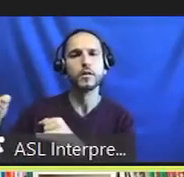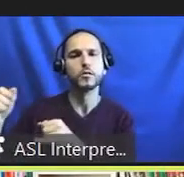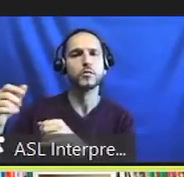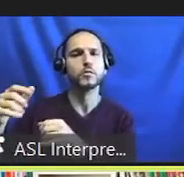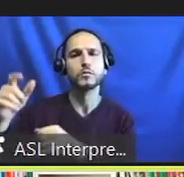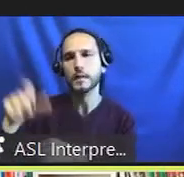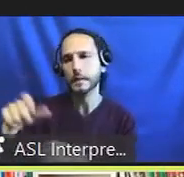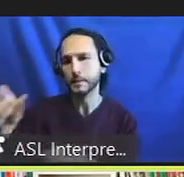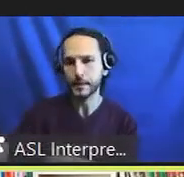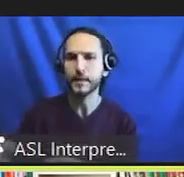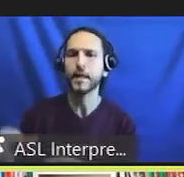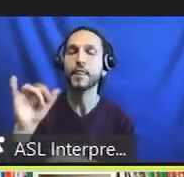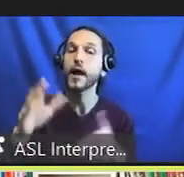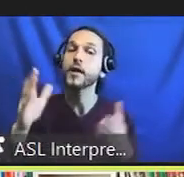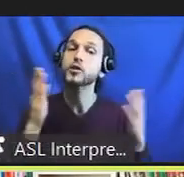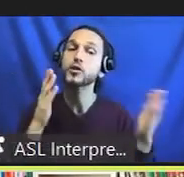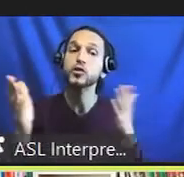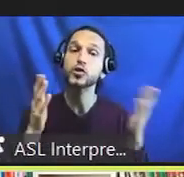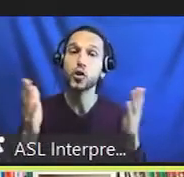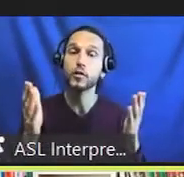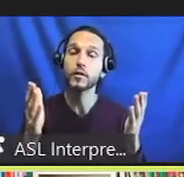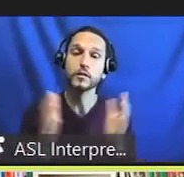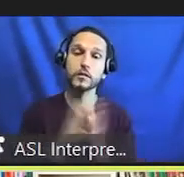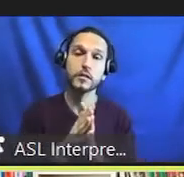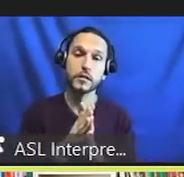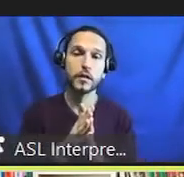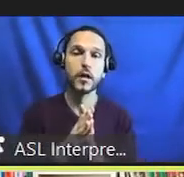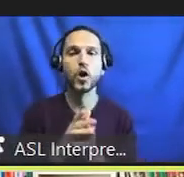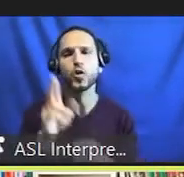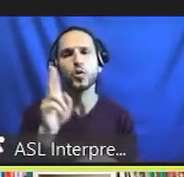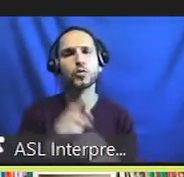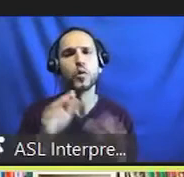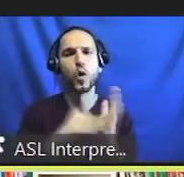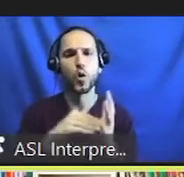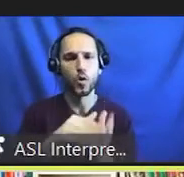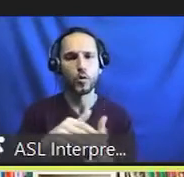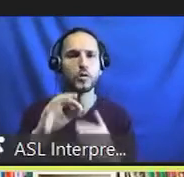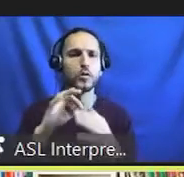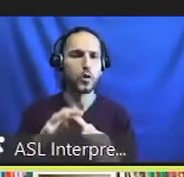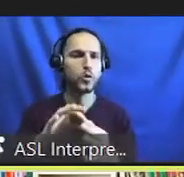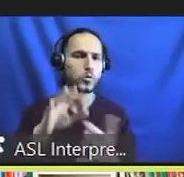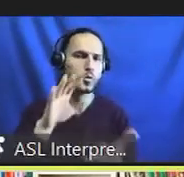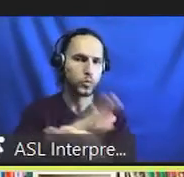The service is really used most often in education, often for meetings.